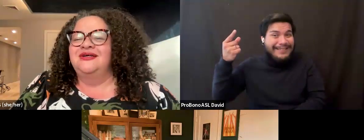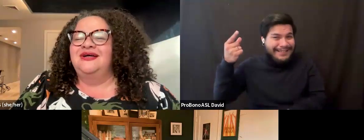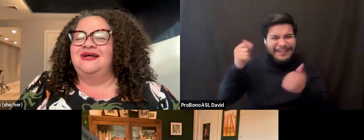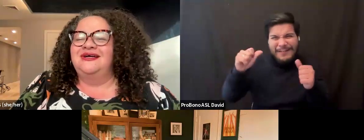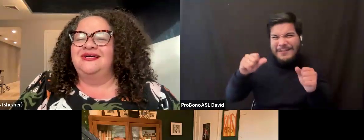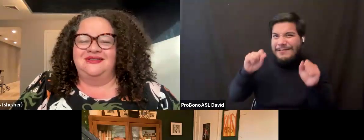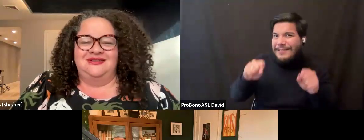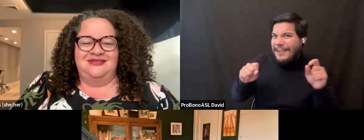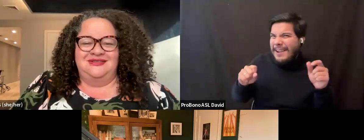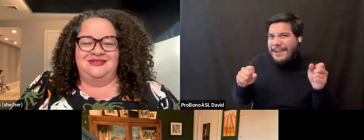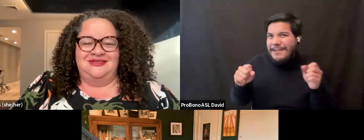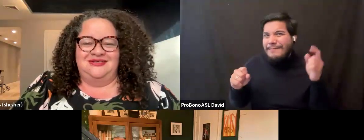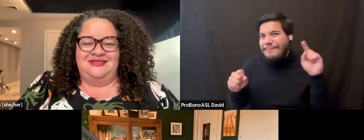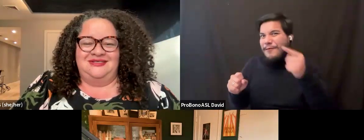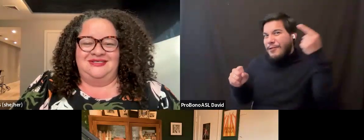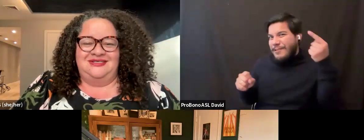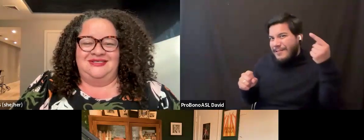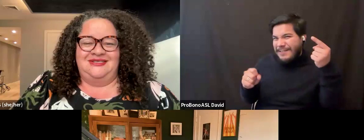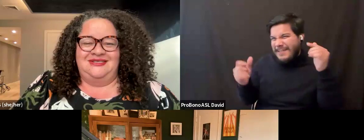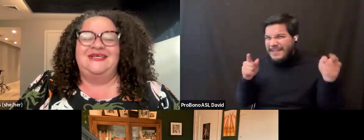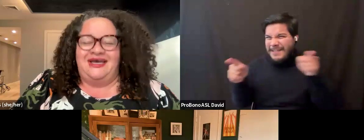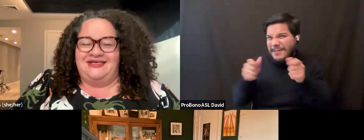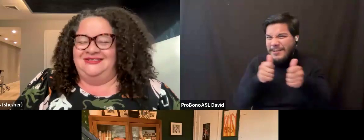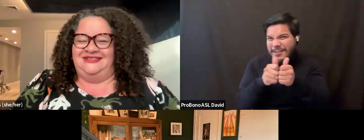I'm doing the thing on YouTube where people just go first. That's me right now.